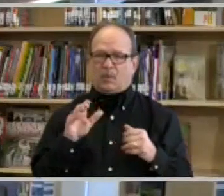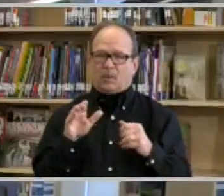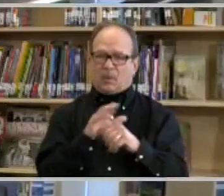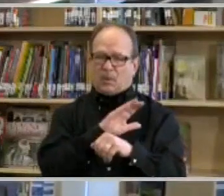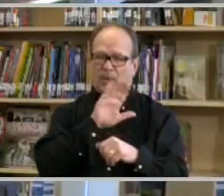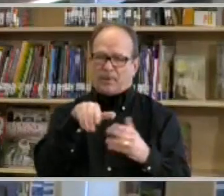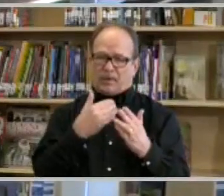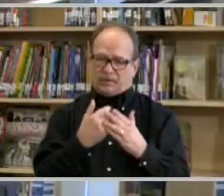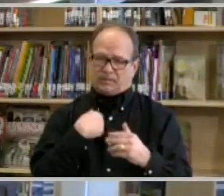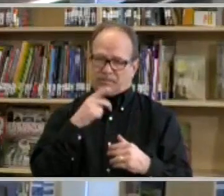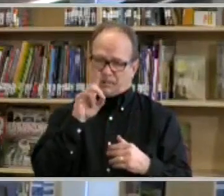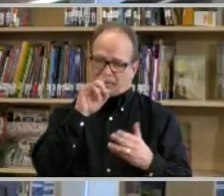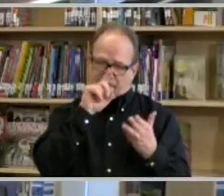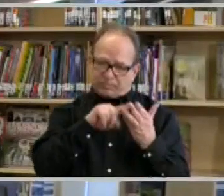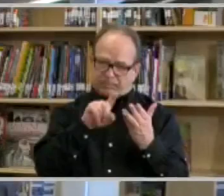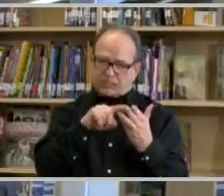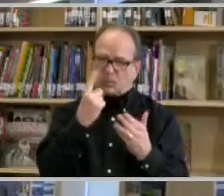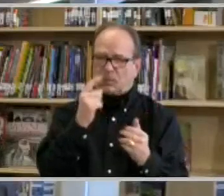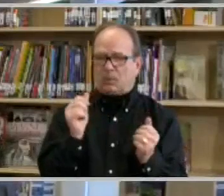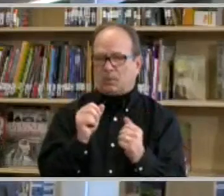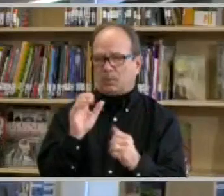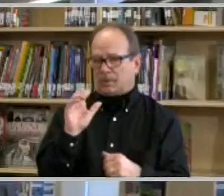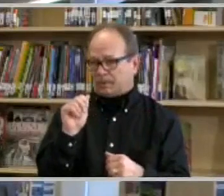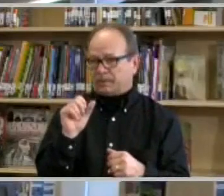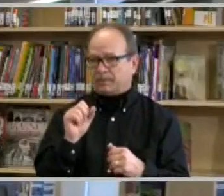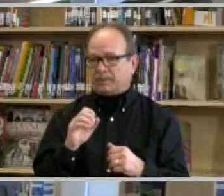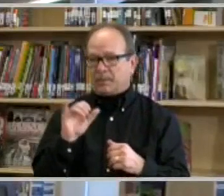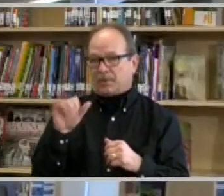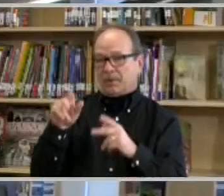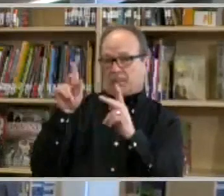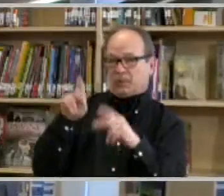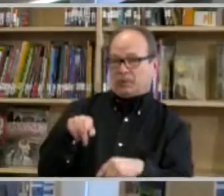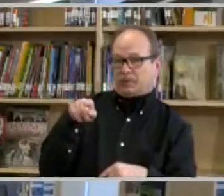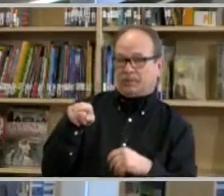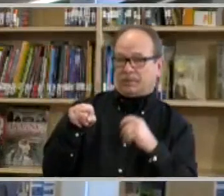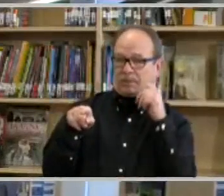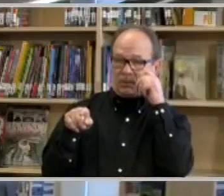DID AN INVESTIGATION OF THE WHOLE THING.